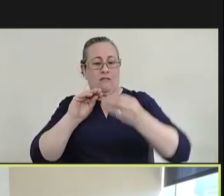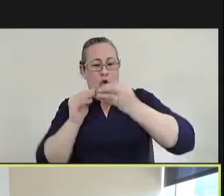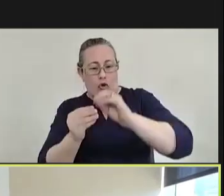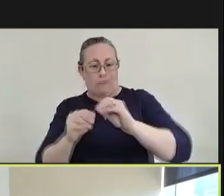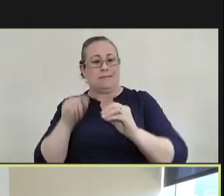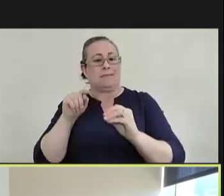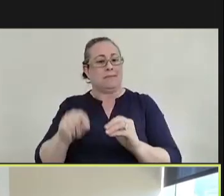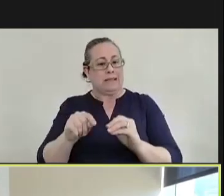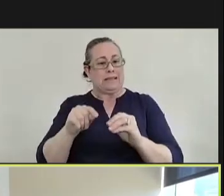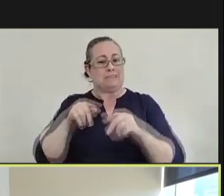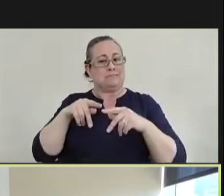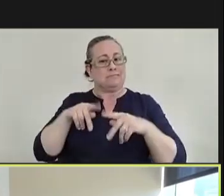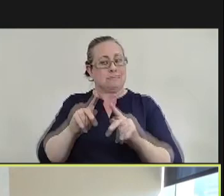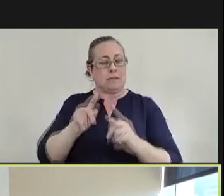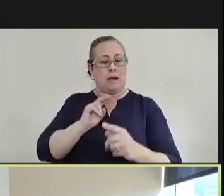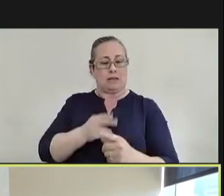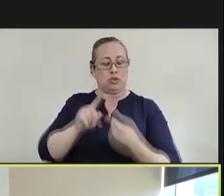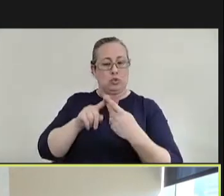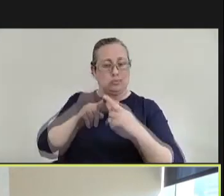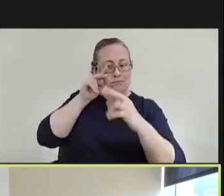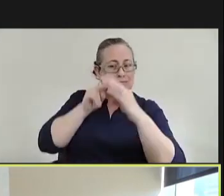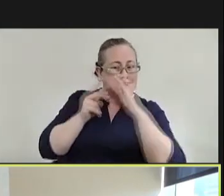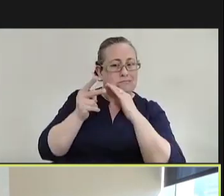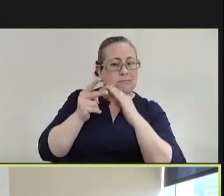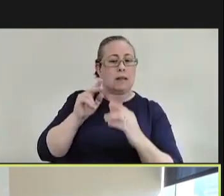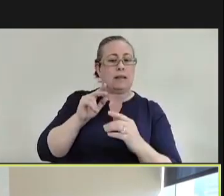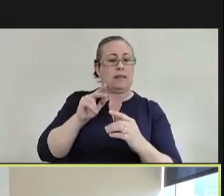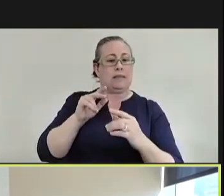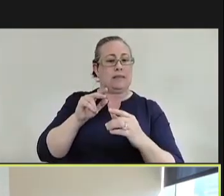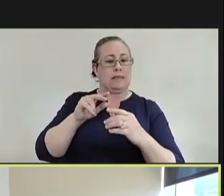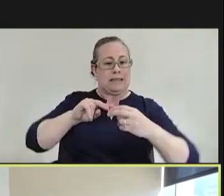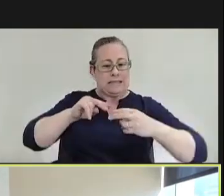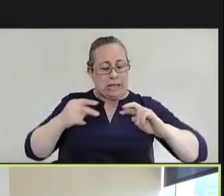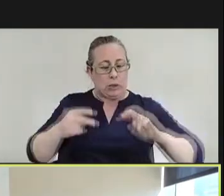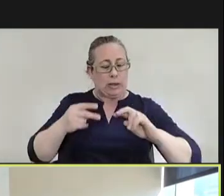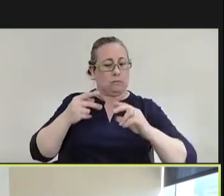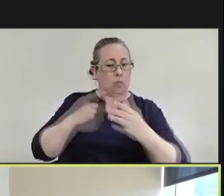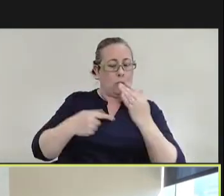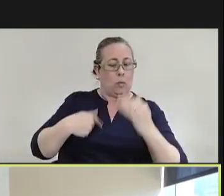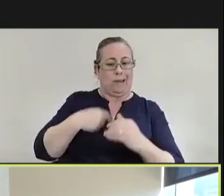structures of our generated sequences. And this is a really important step for proteins